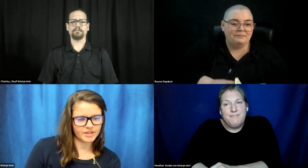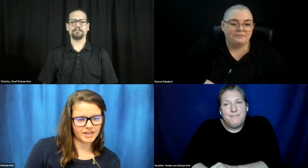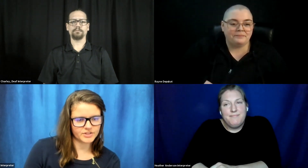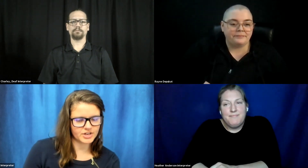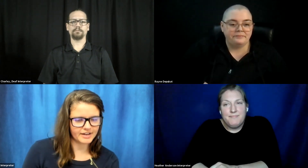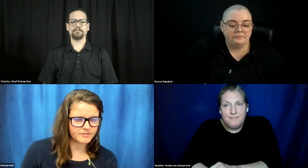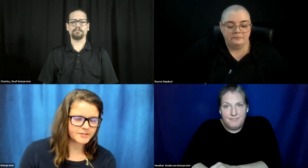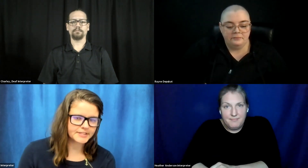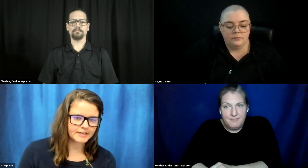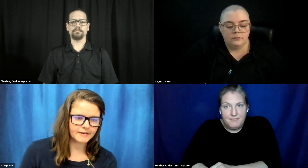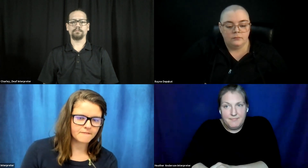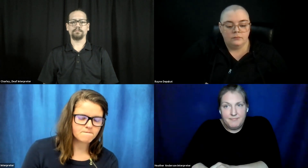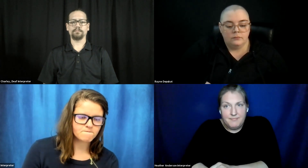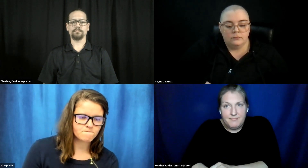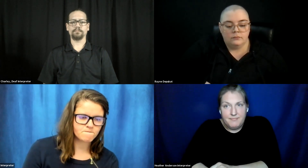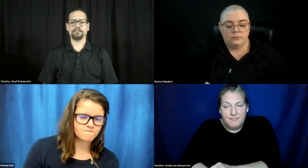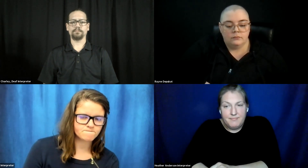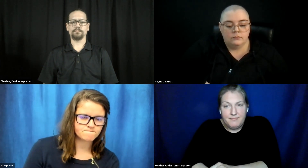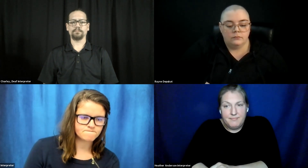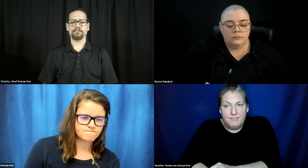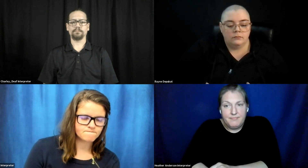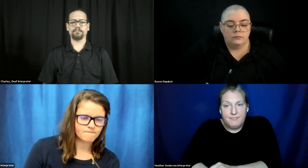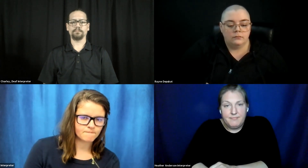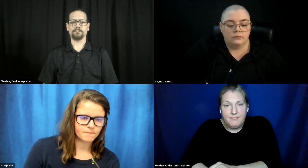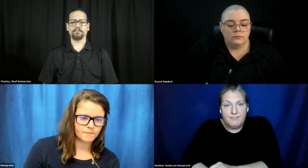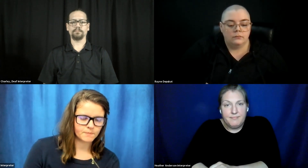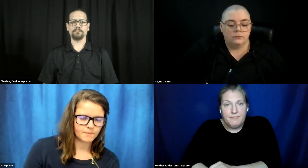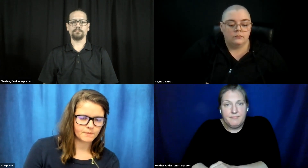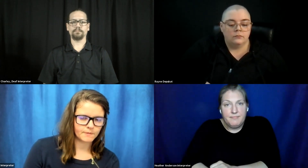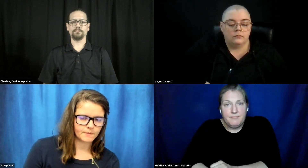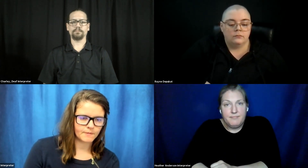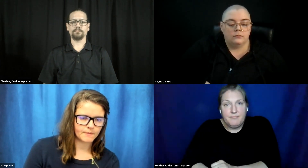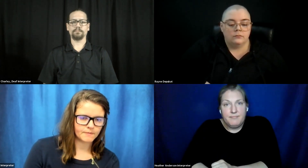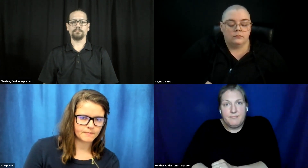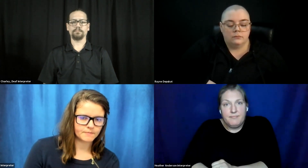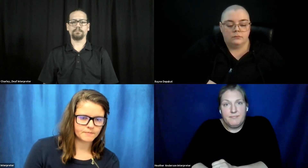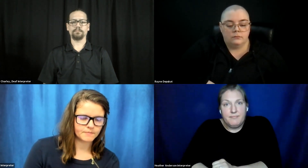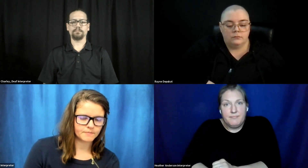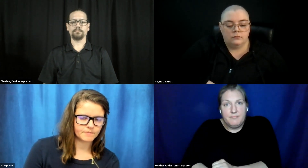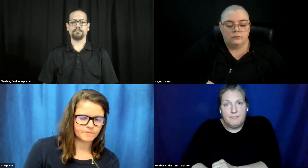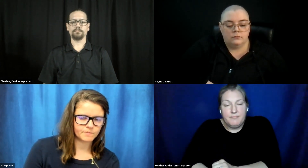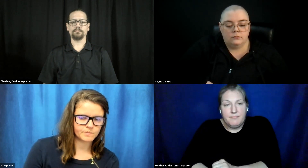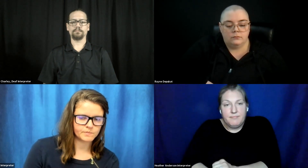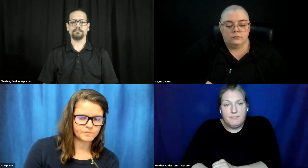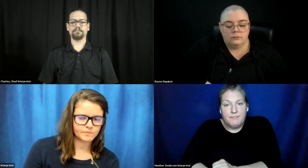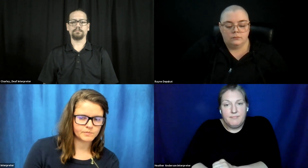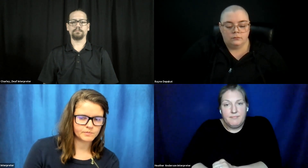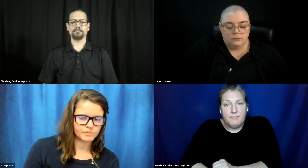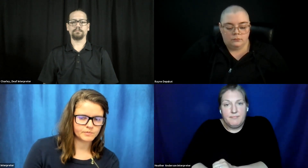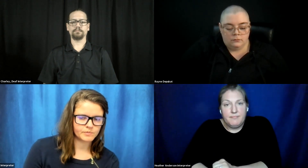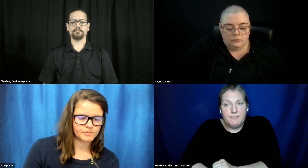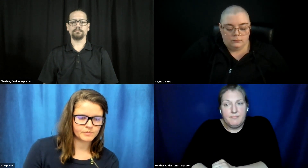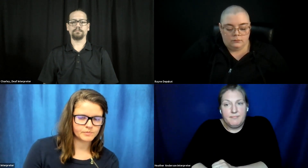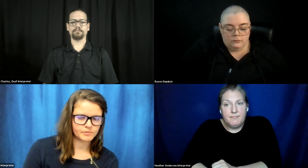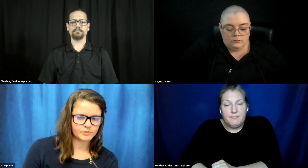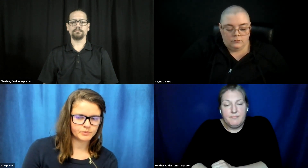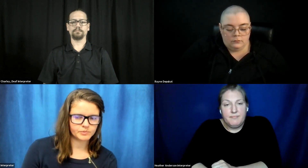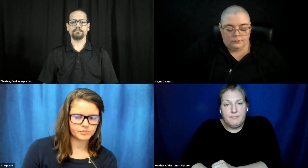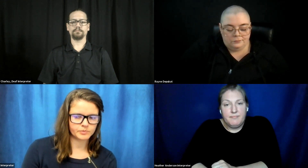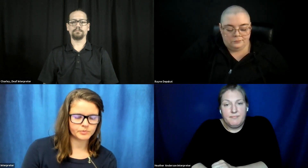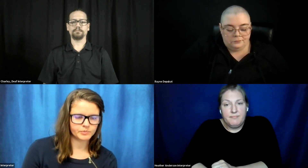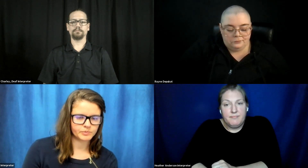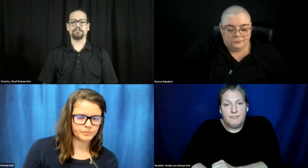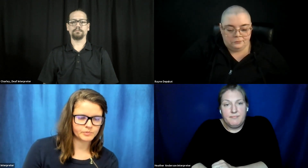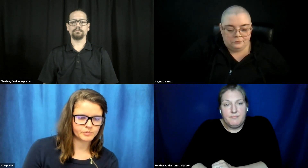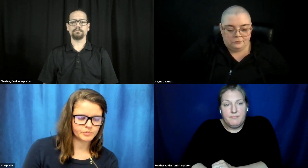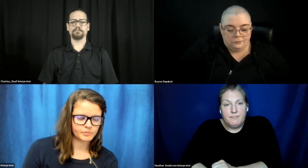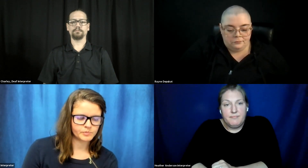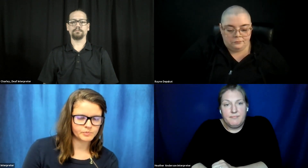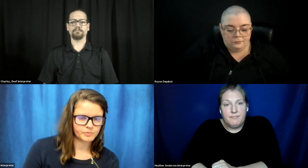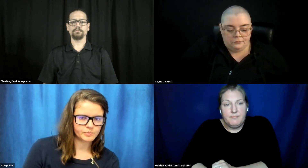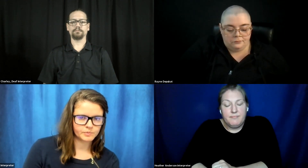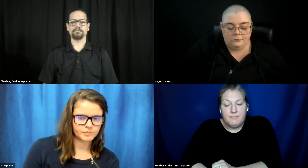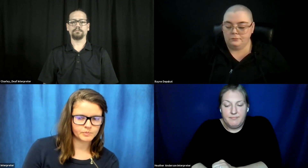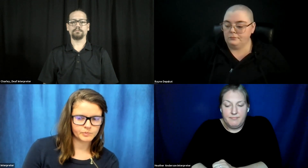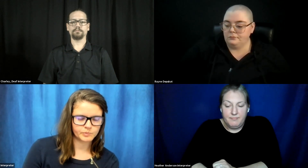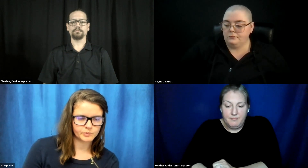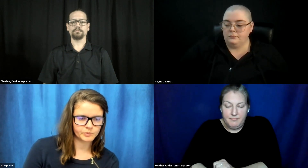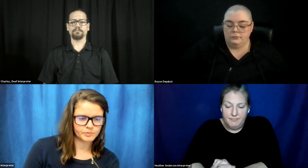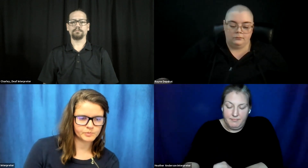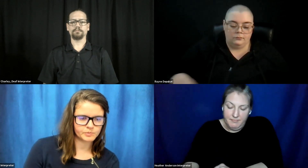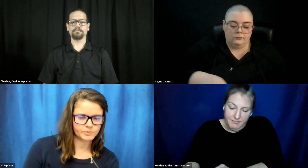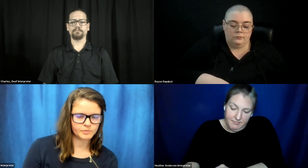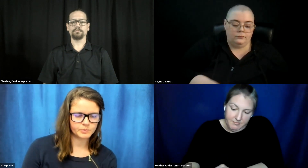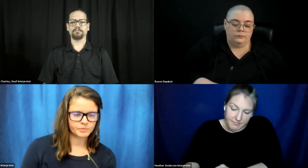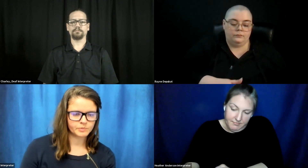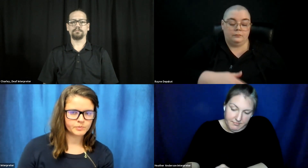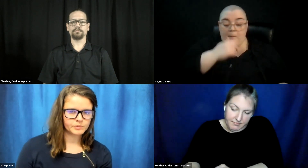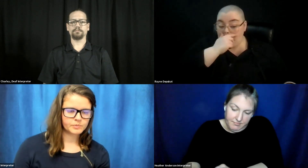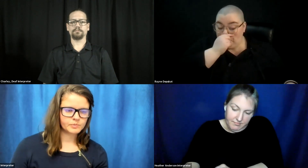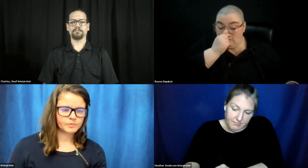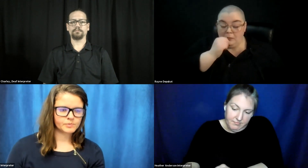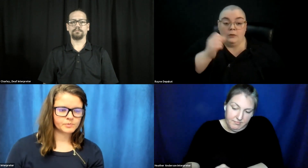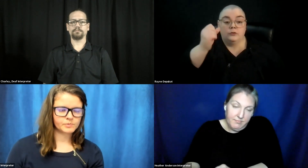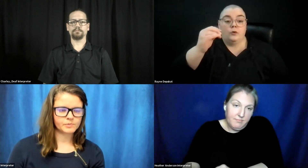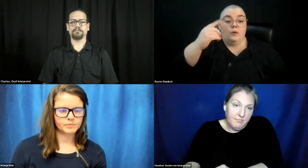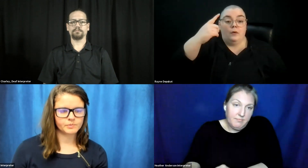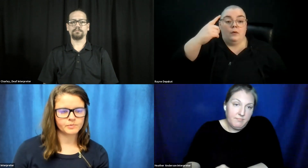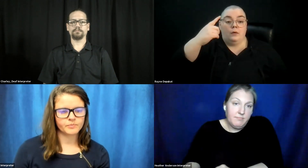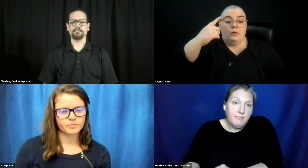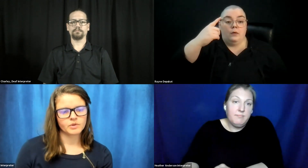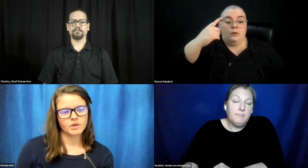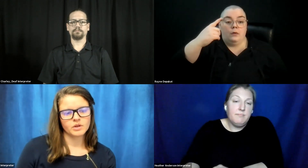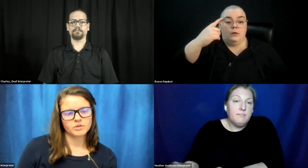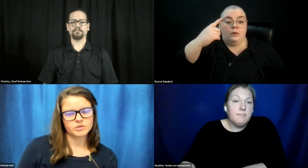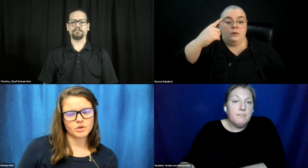I'm sorry I'm looking at the chat for a second year.